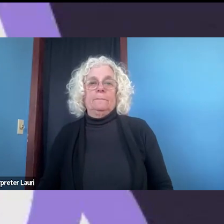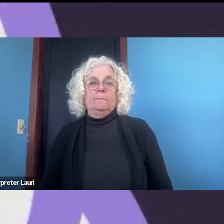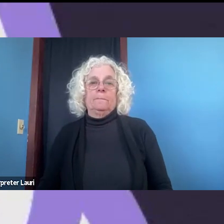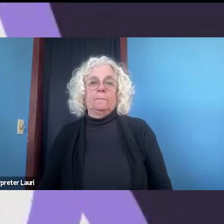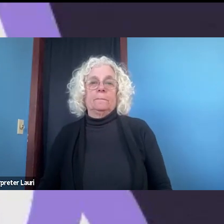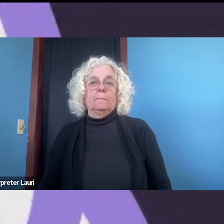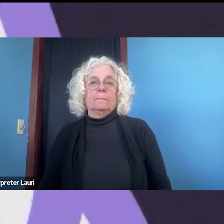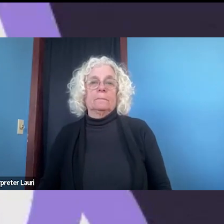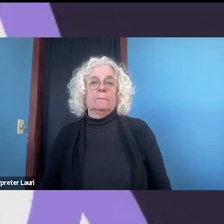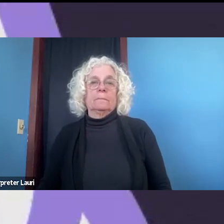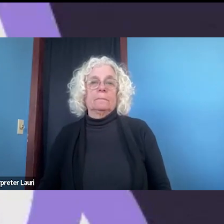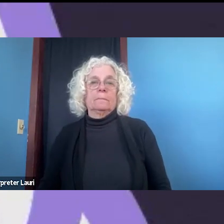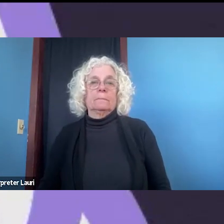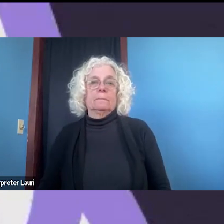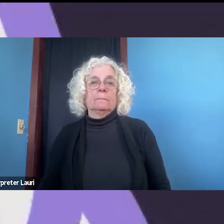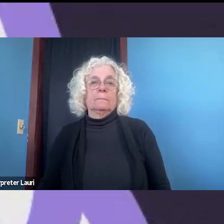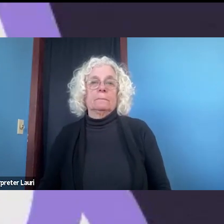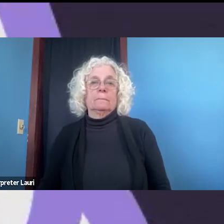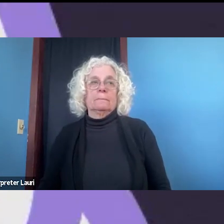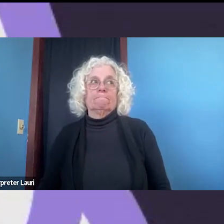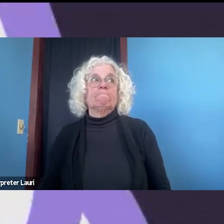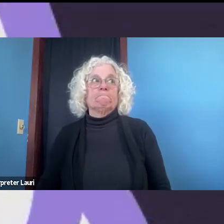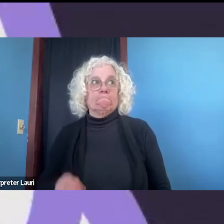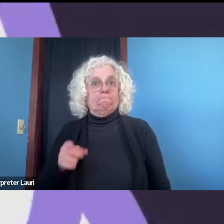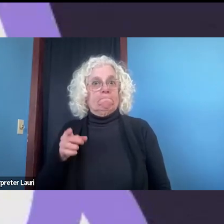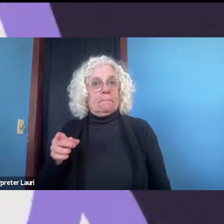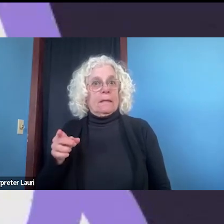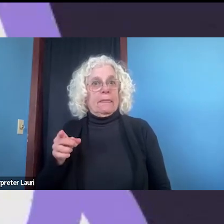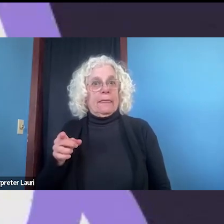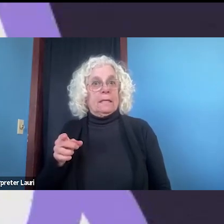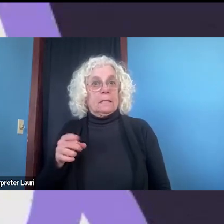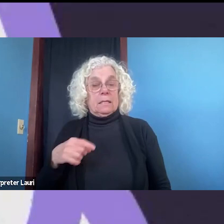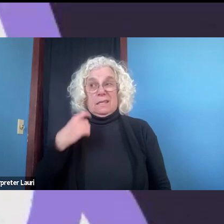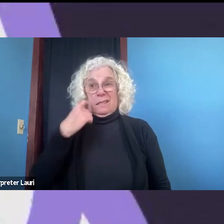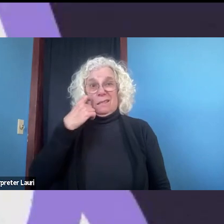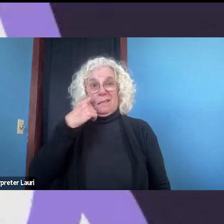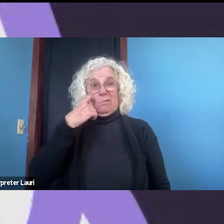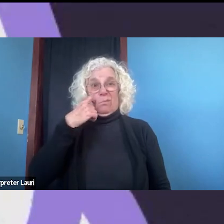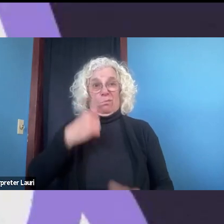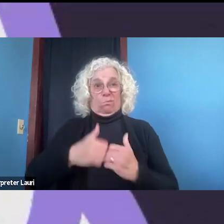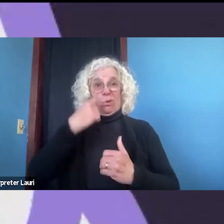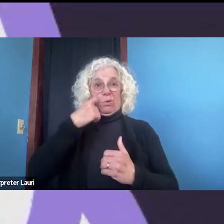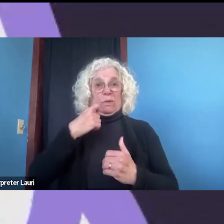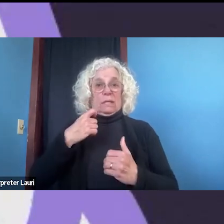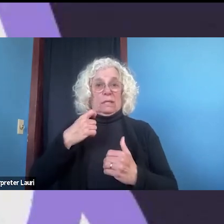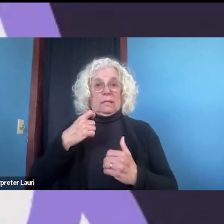It is also contextually, it is the latest addition to our Arts Impact Explorer tool.